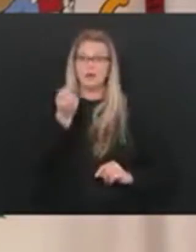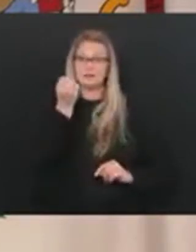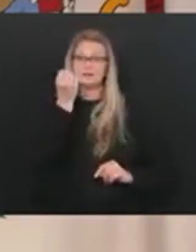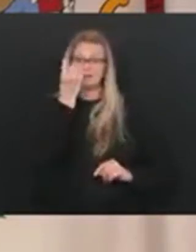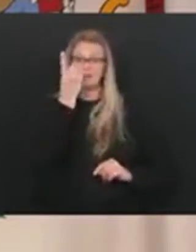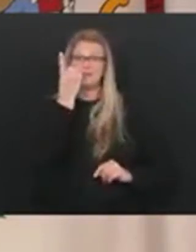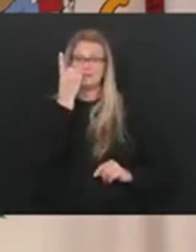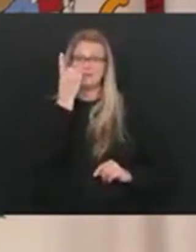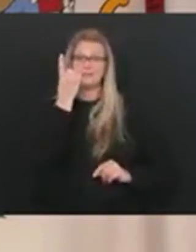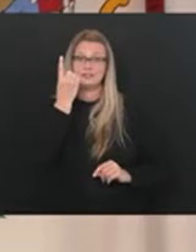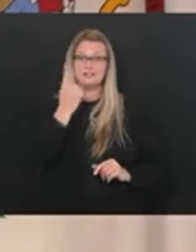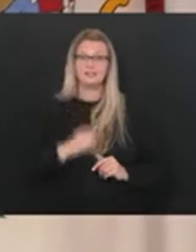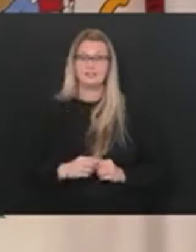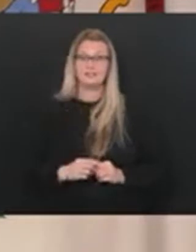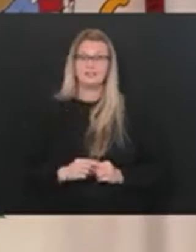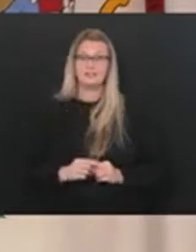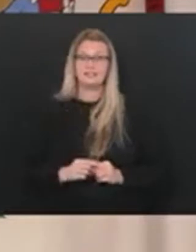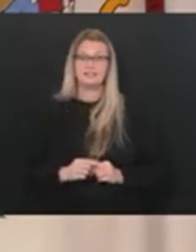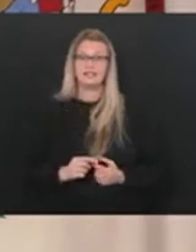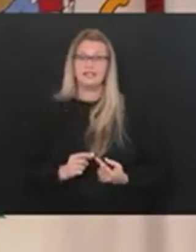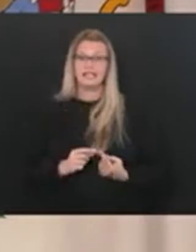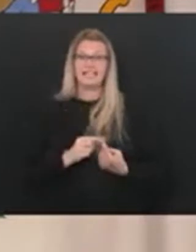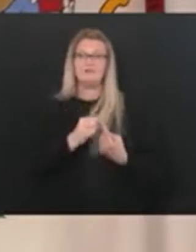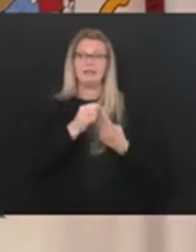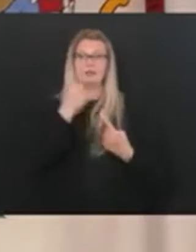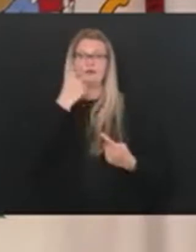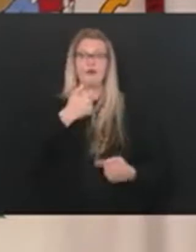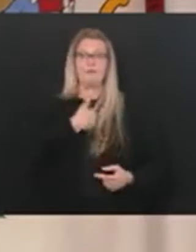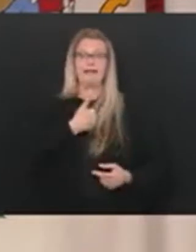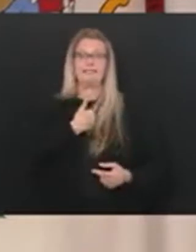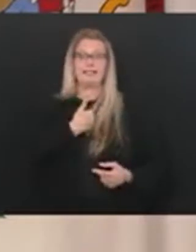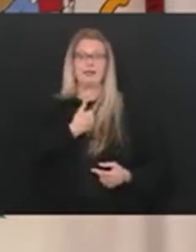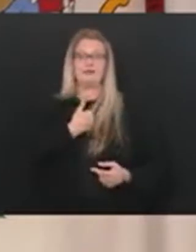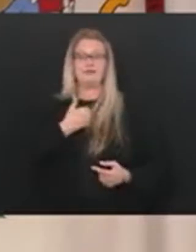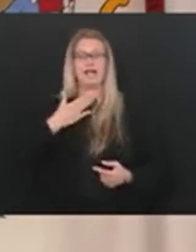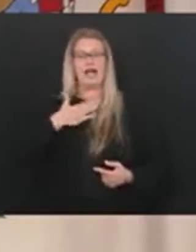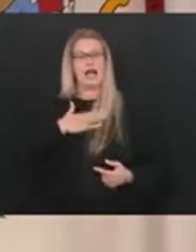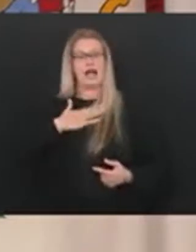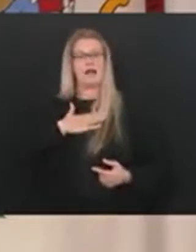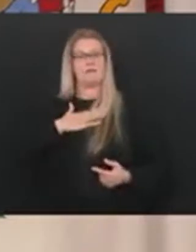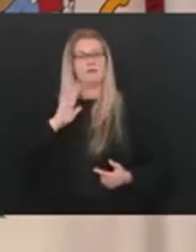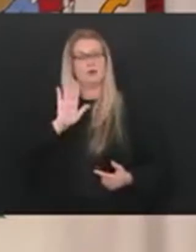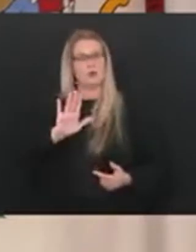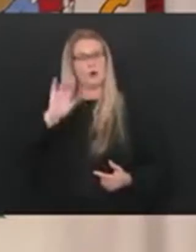YOU KNOW, IT'S REALLY, REALLY IMPORTANT THAT YOU UNDERSTAND